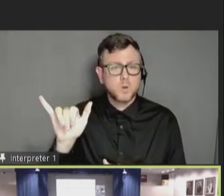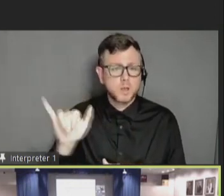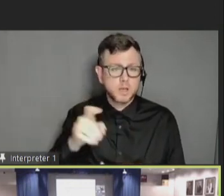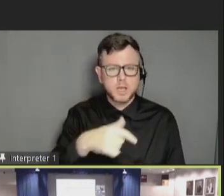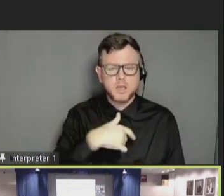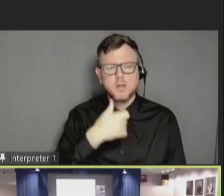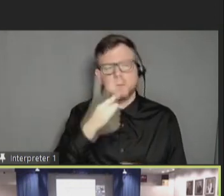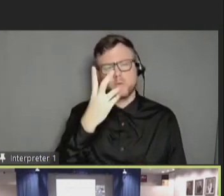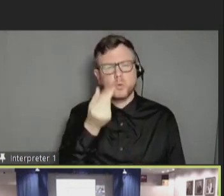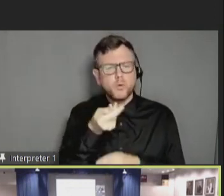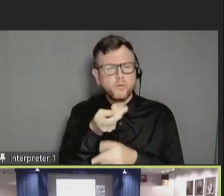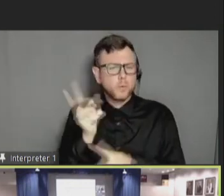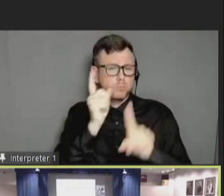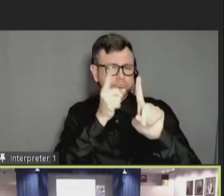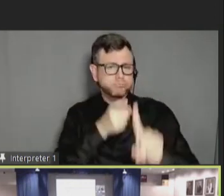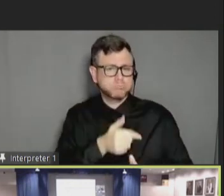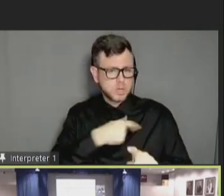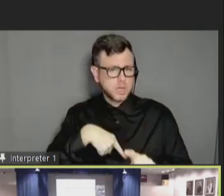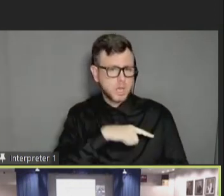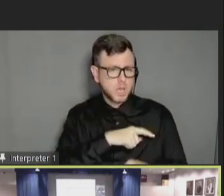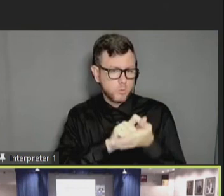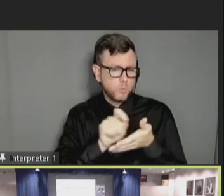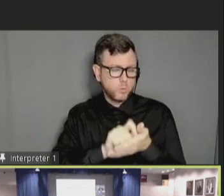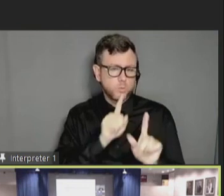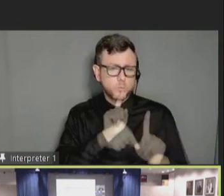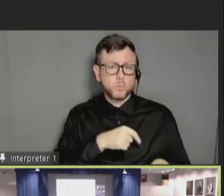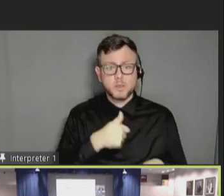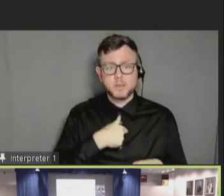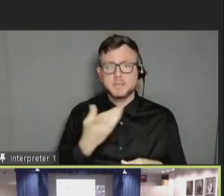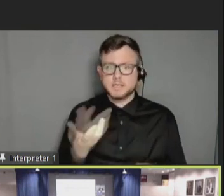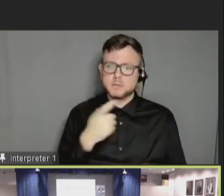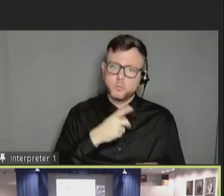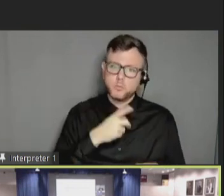written report. So, I think what's been echoed many times this morning about RSV,